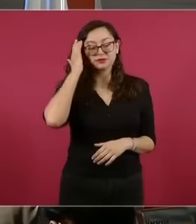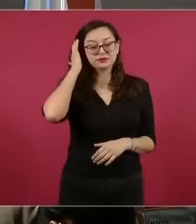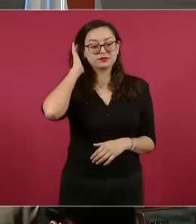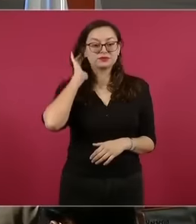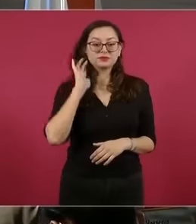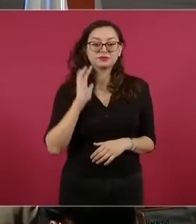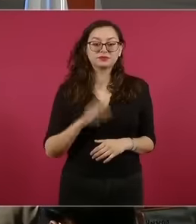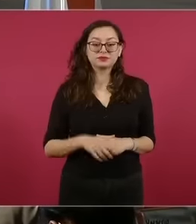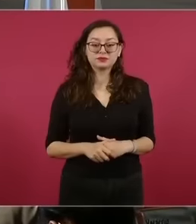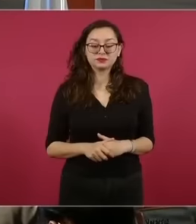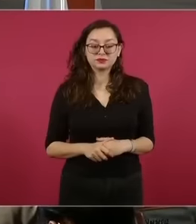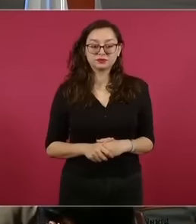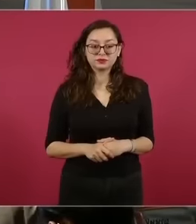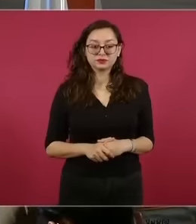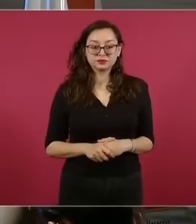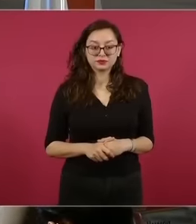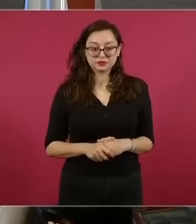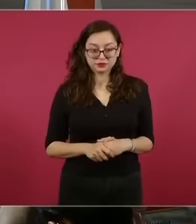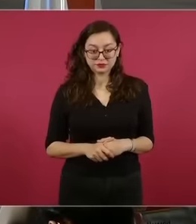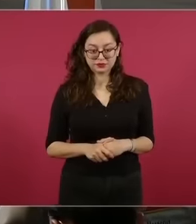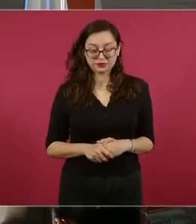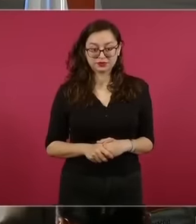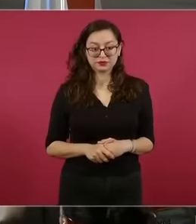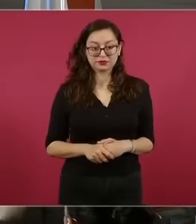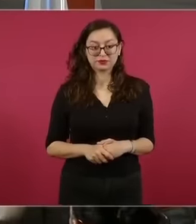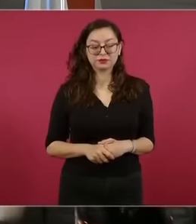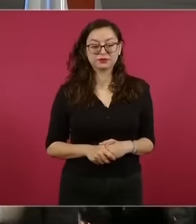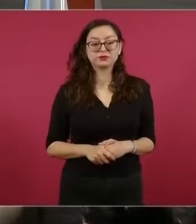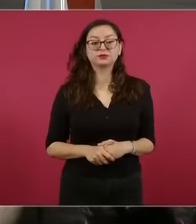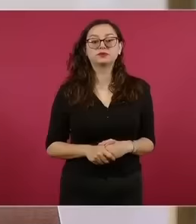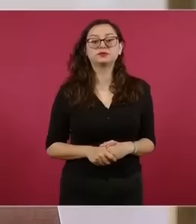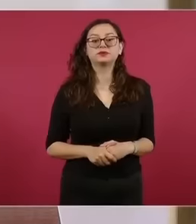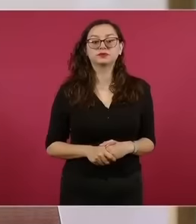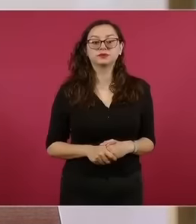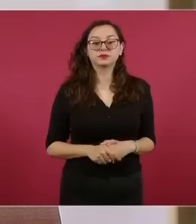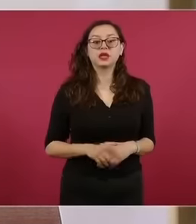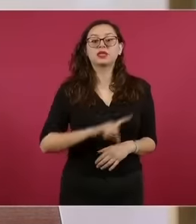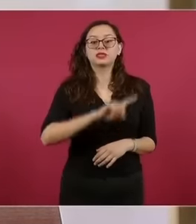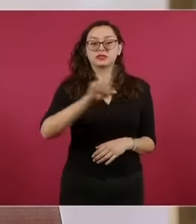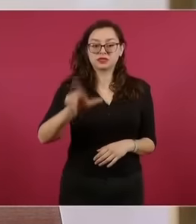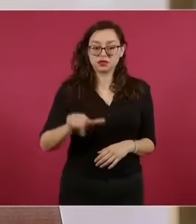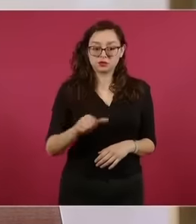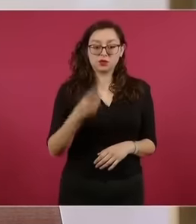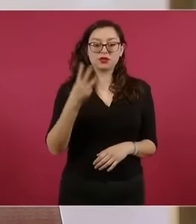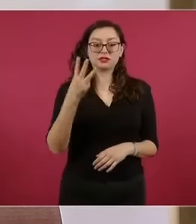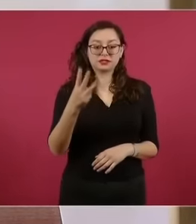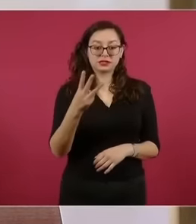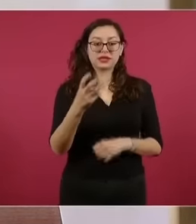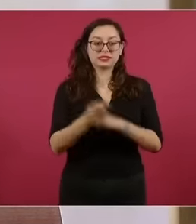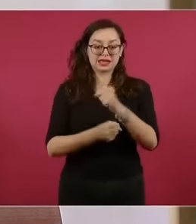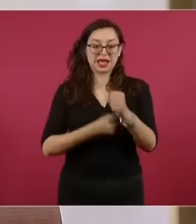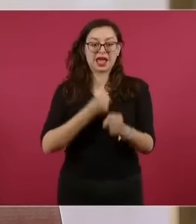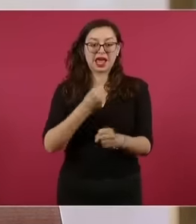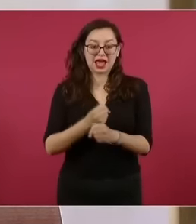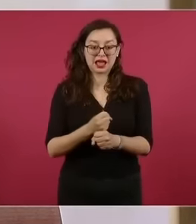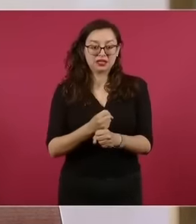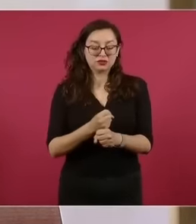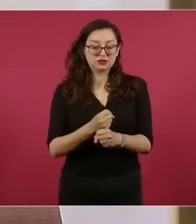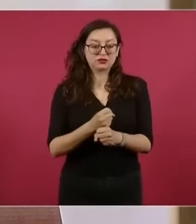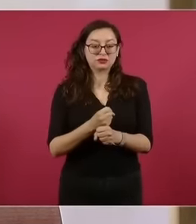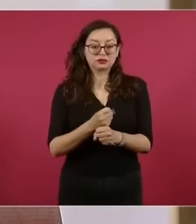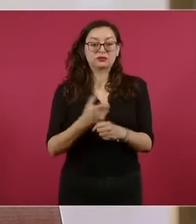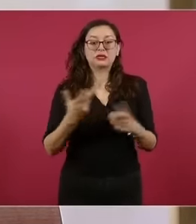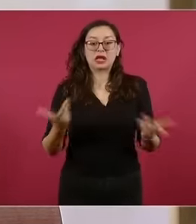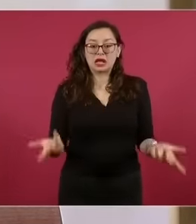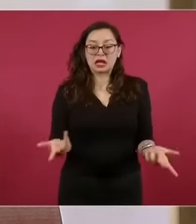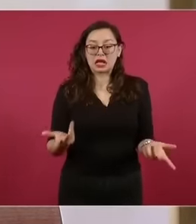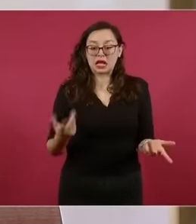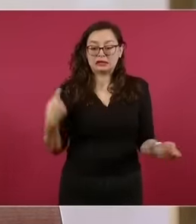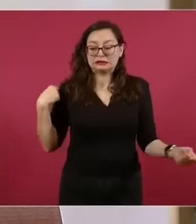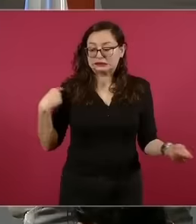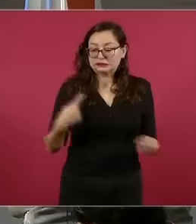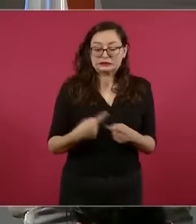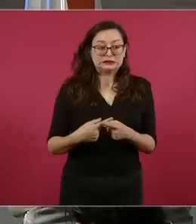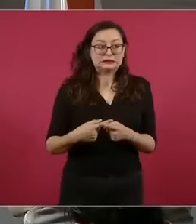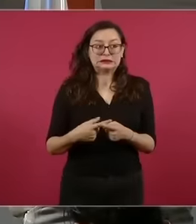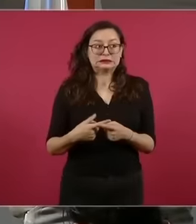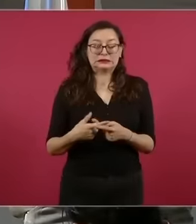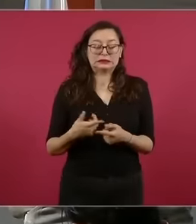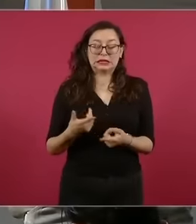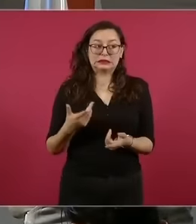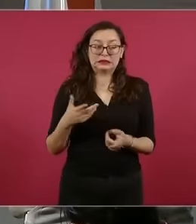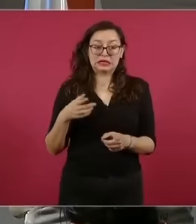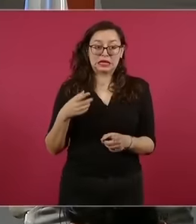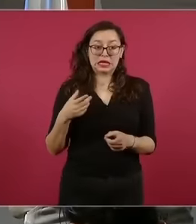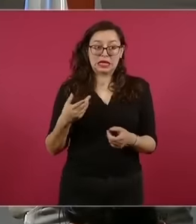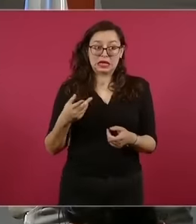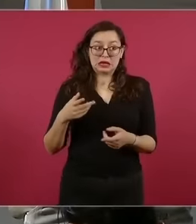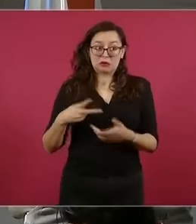later president I know that we have not finished but our finances due to the same delay are going